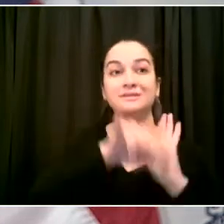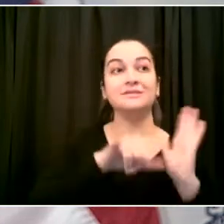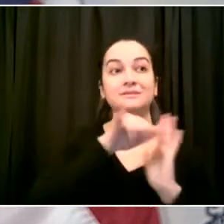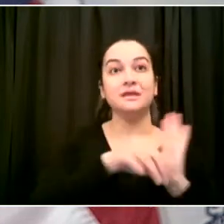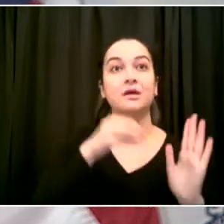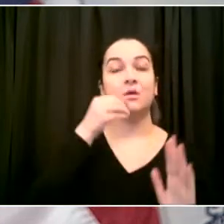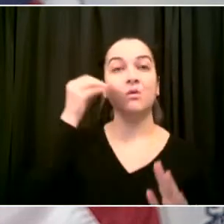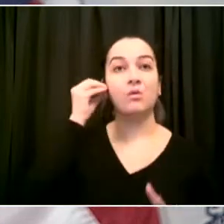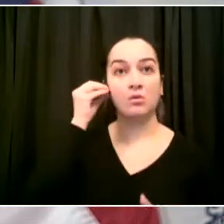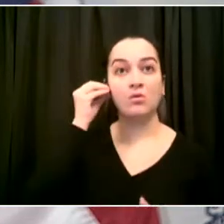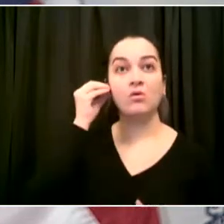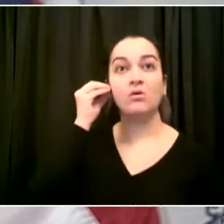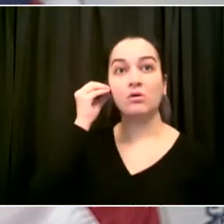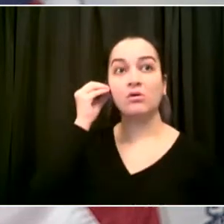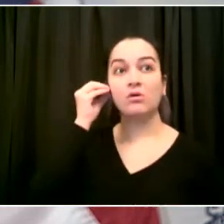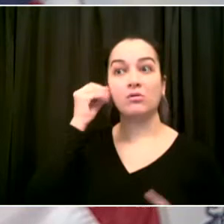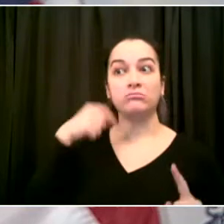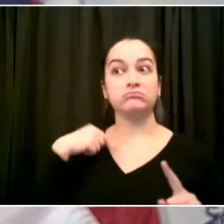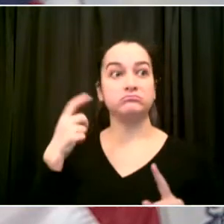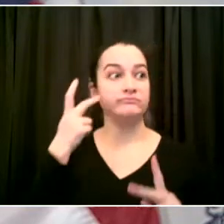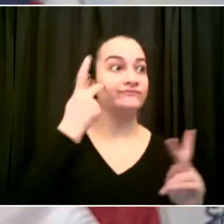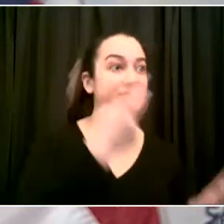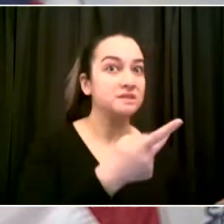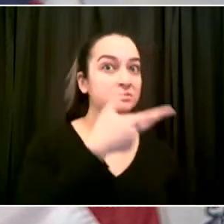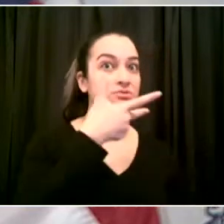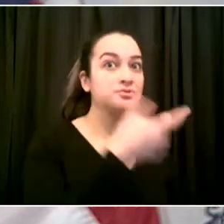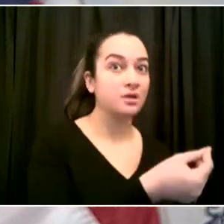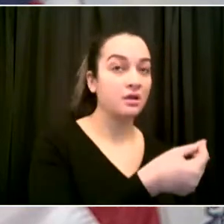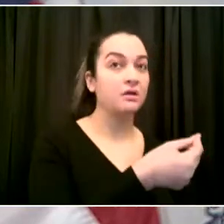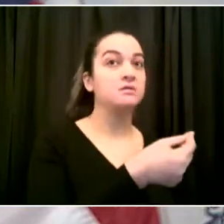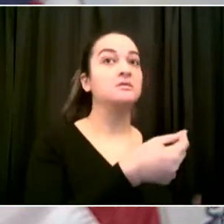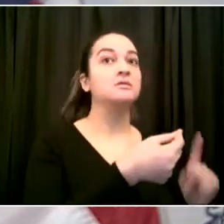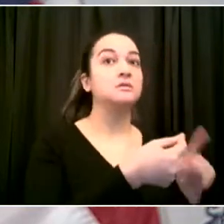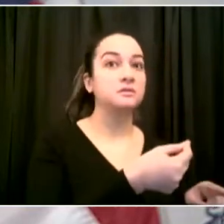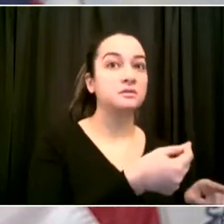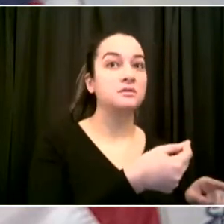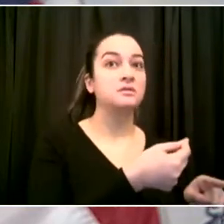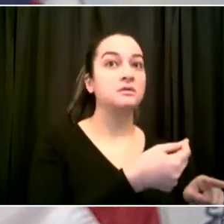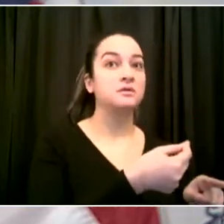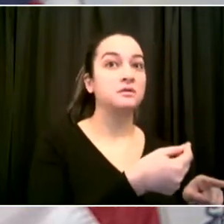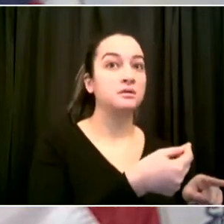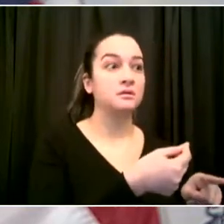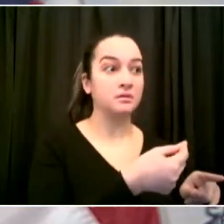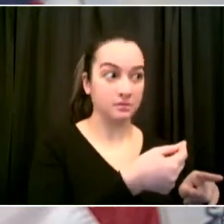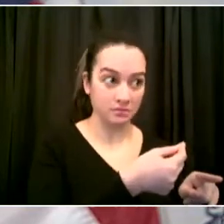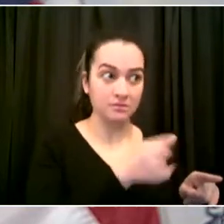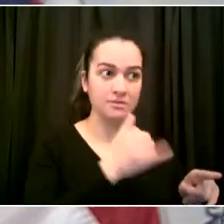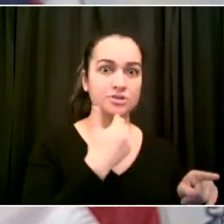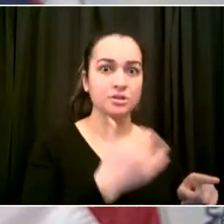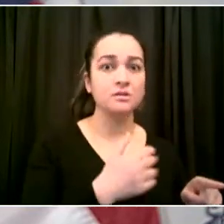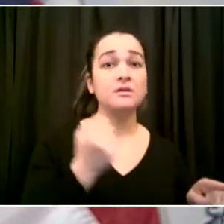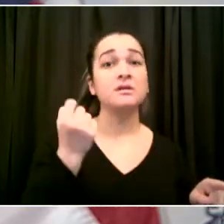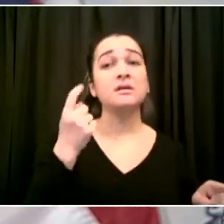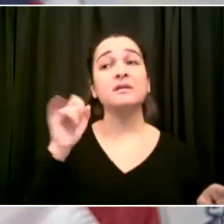HOMEBOUND SENIORS TO GET TO THEM IN THEIR